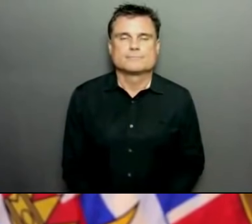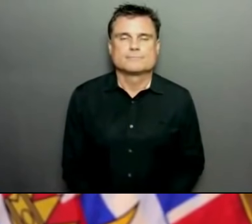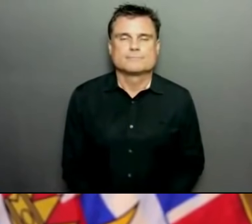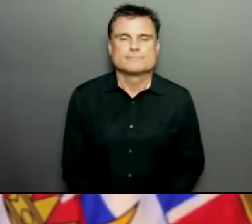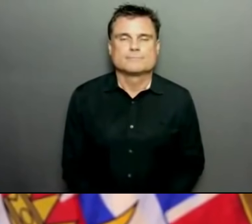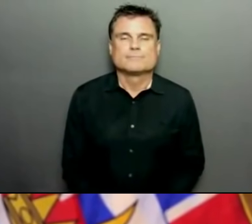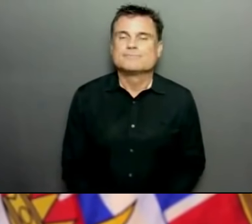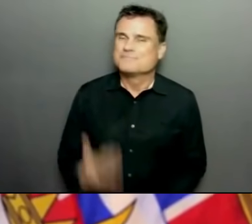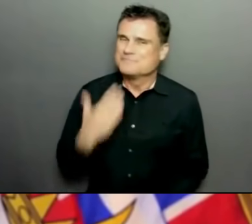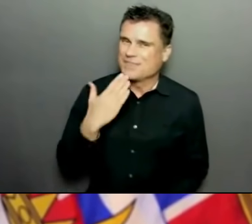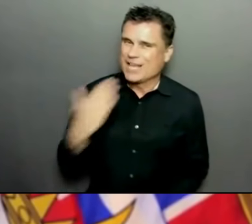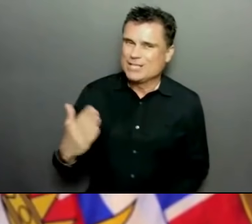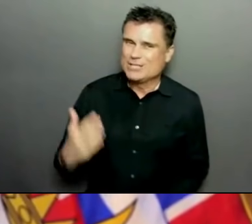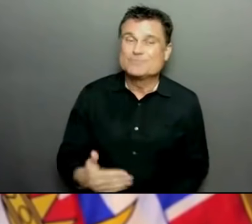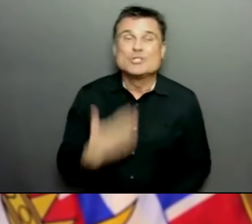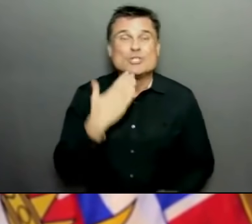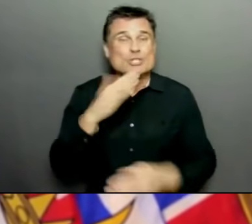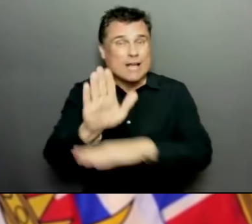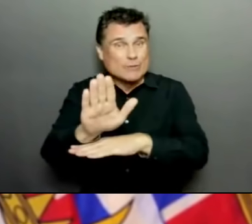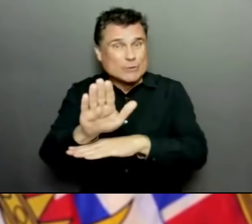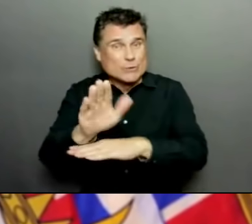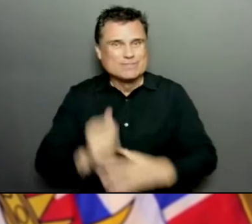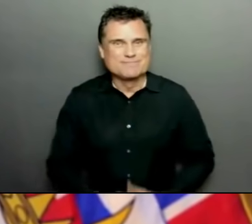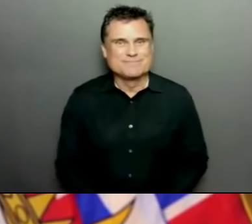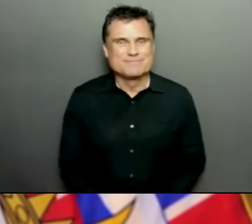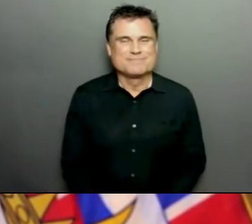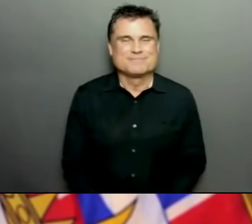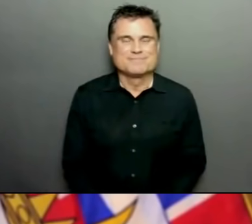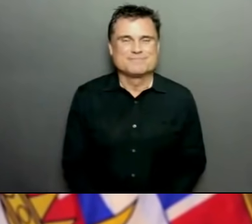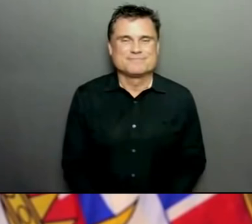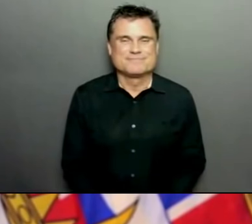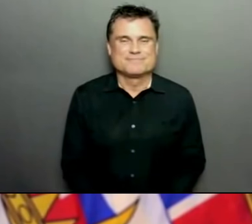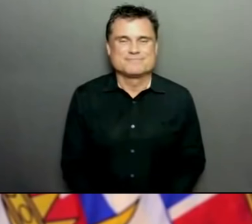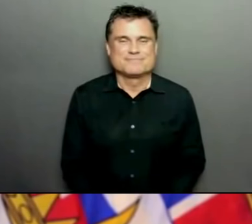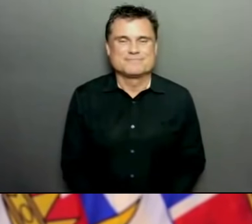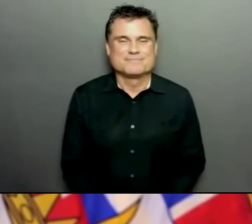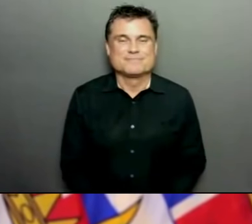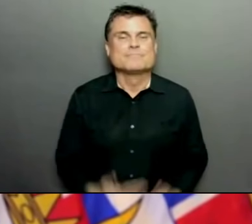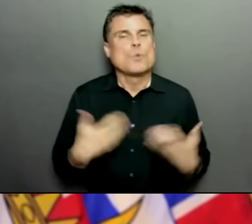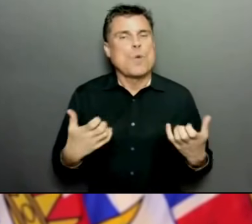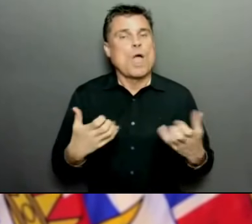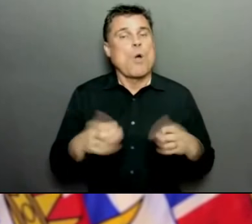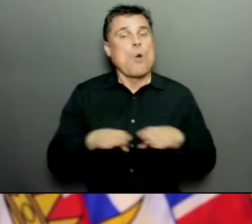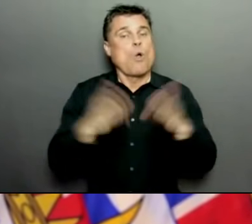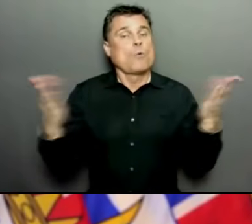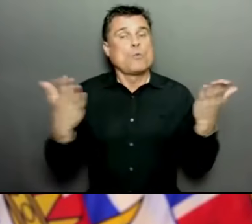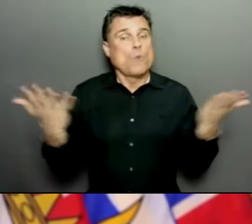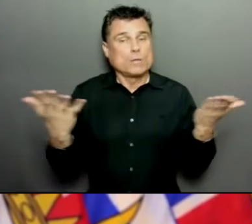I do want to acknowledge we are speaking to you today from the traditional and unseeded territories